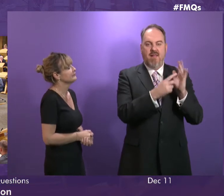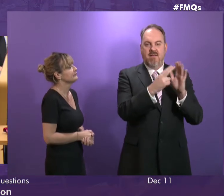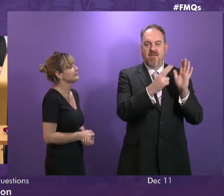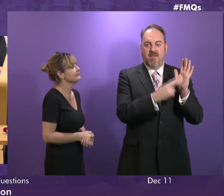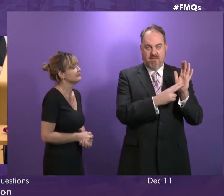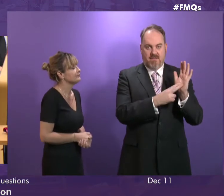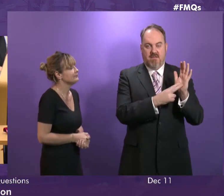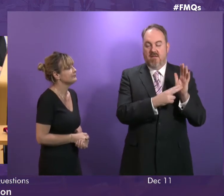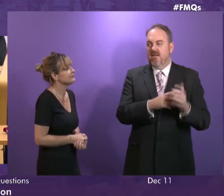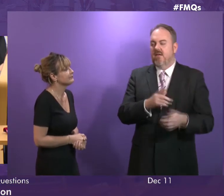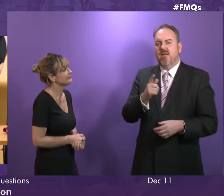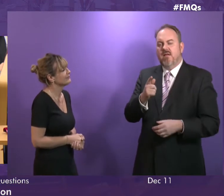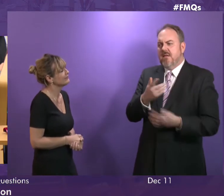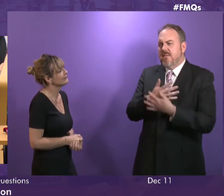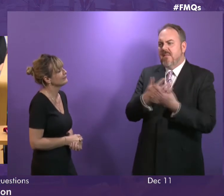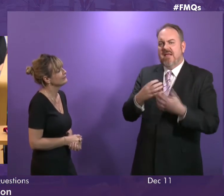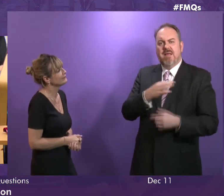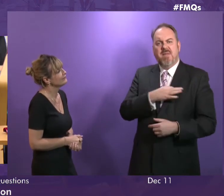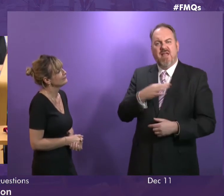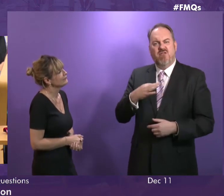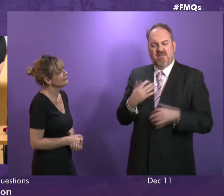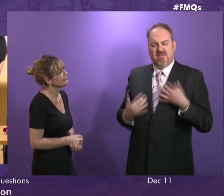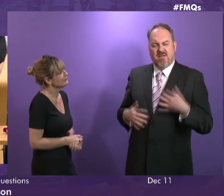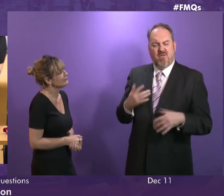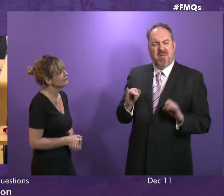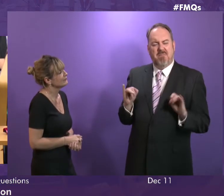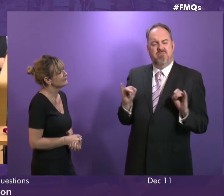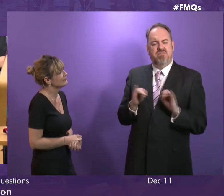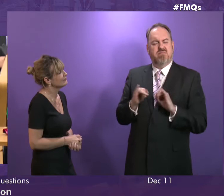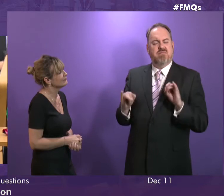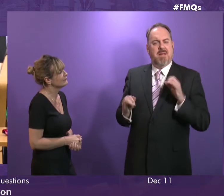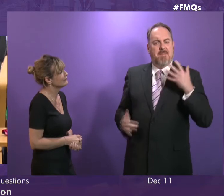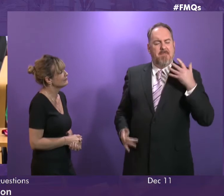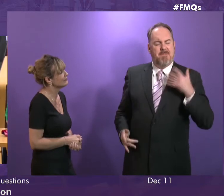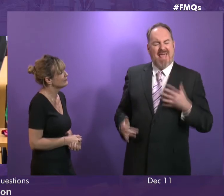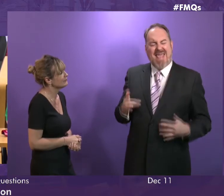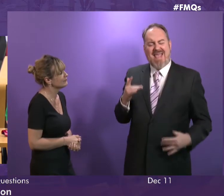Patients who live with chronic pain conditions continue to face excruciating waiting times.